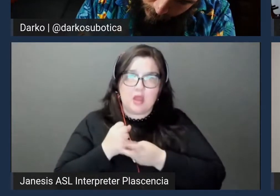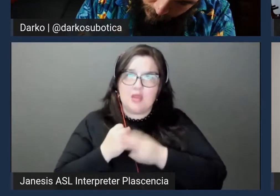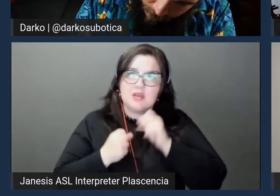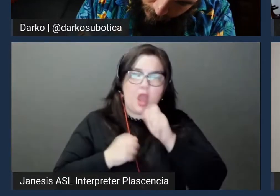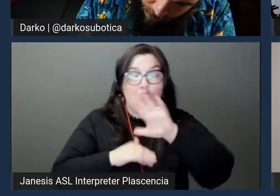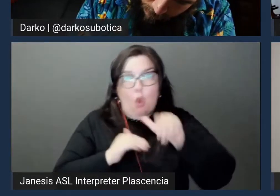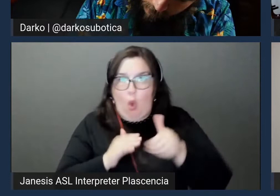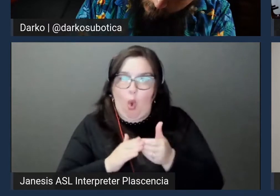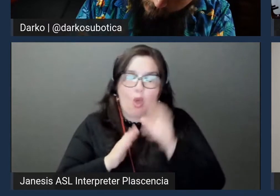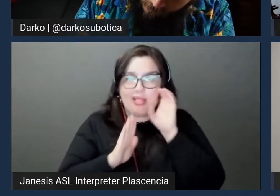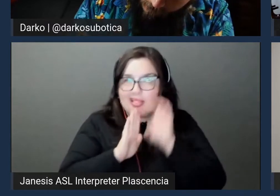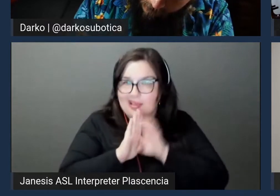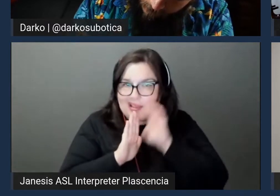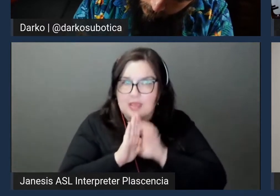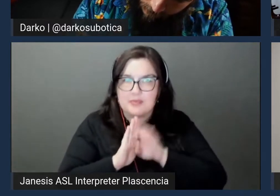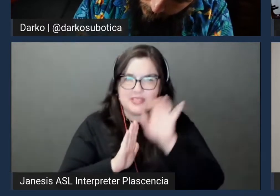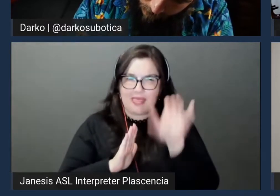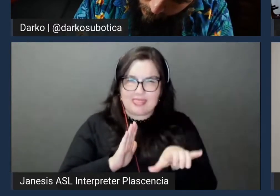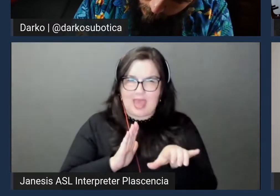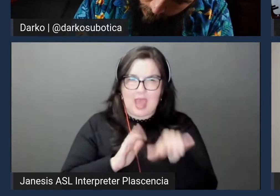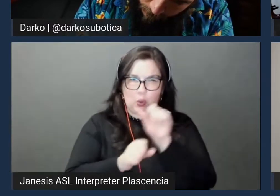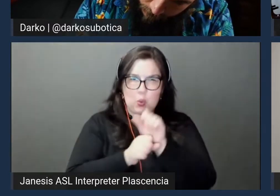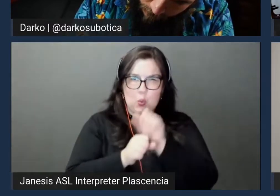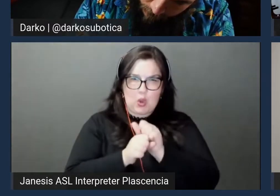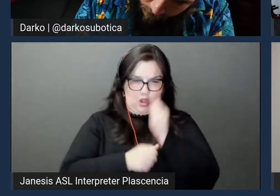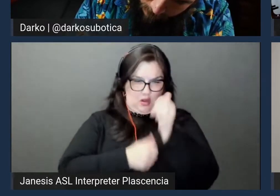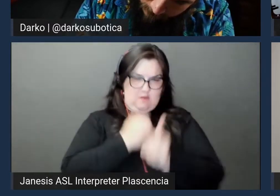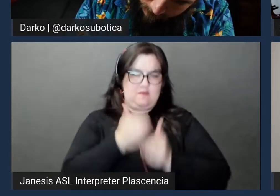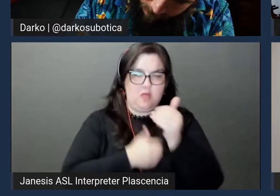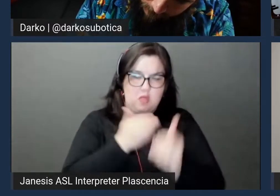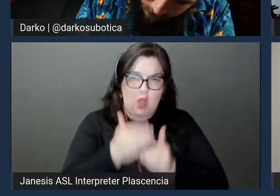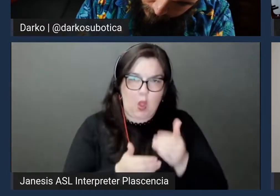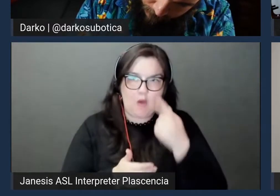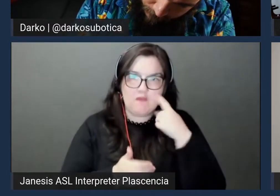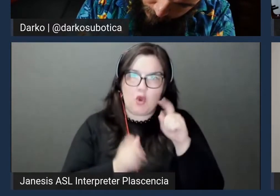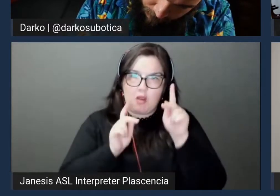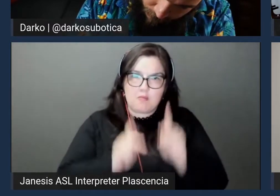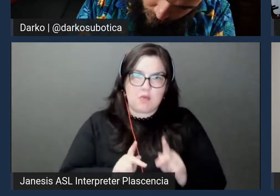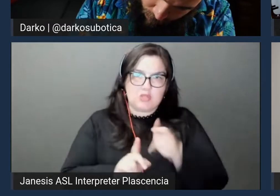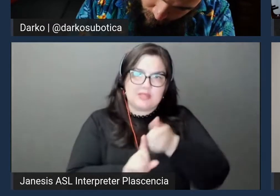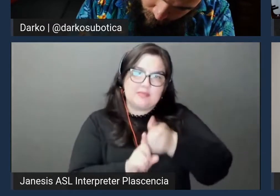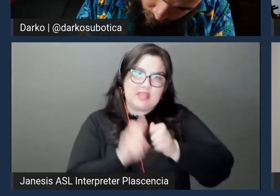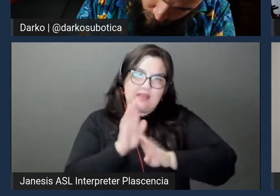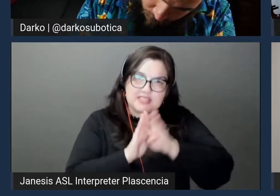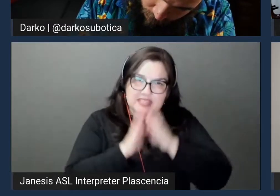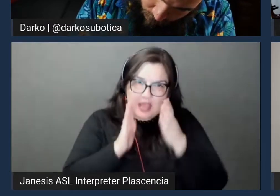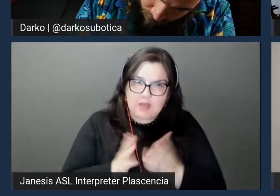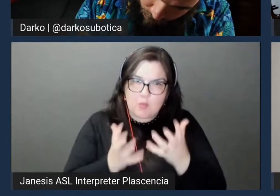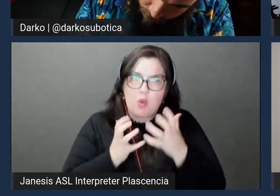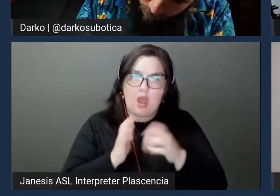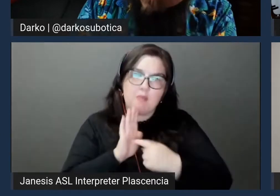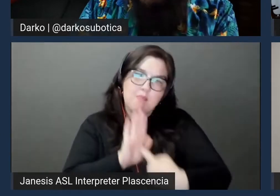What's a workflow look like for a developer who wants to do this model improvement over time? Yeah< that's a great question.